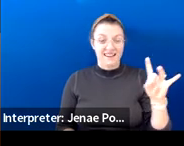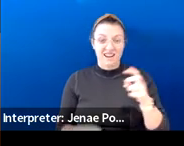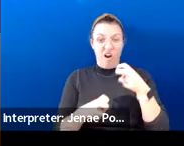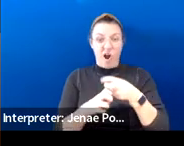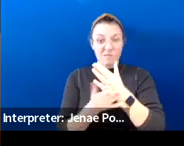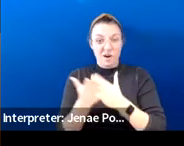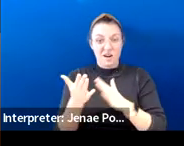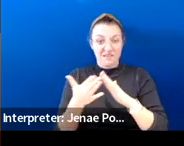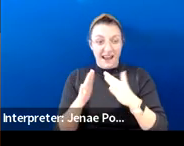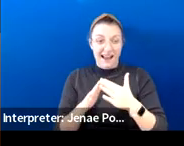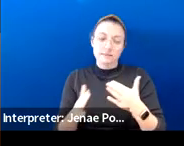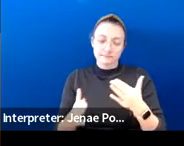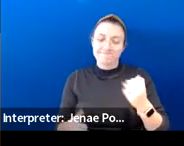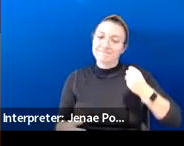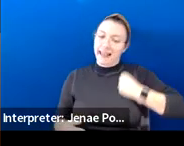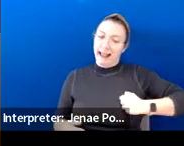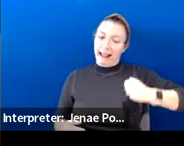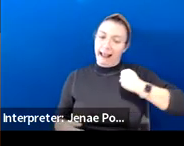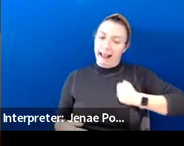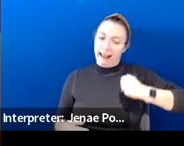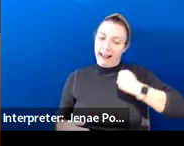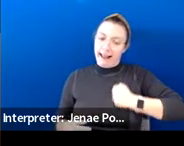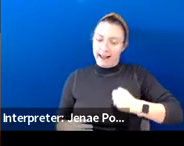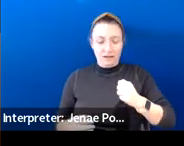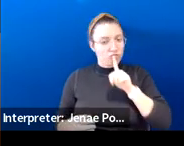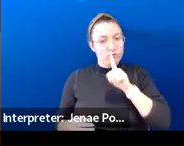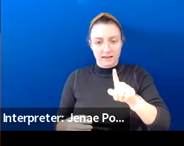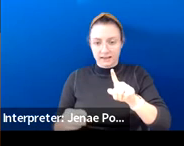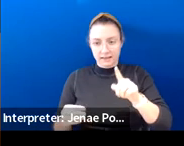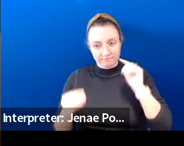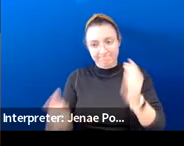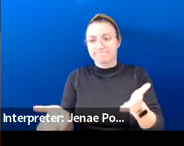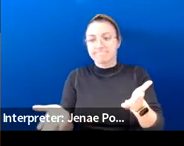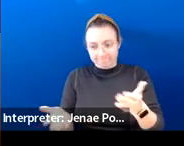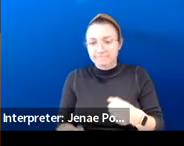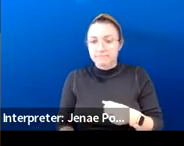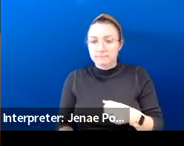gang affiliation was was prevalent. So even at a young age of 12,